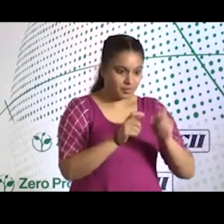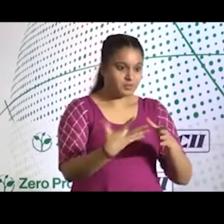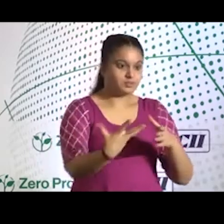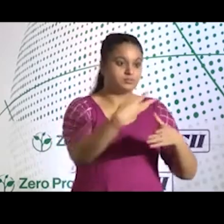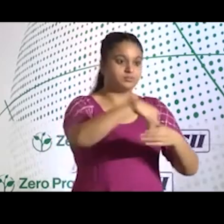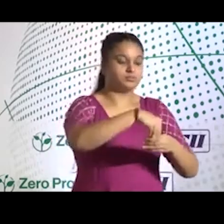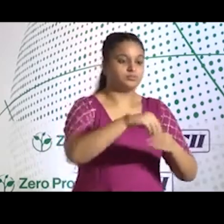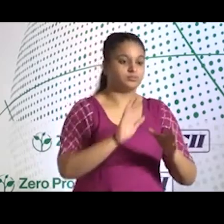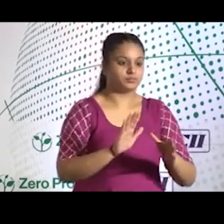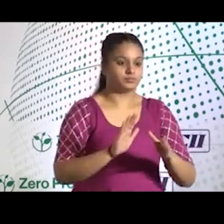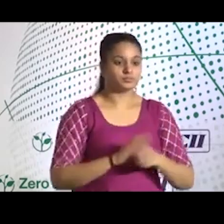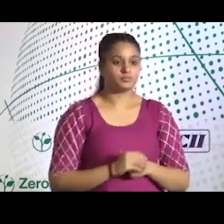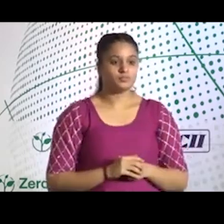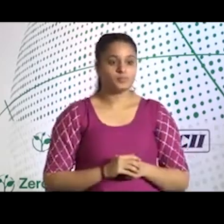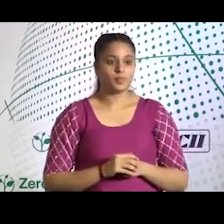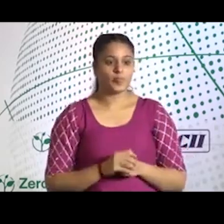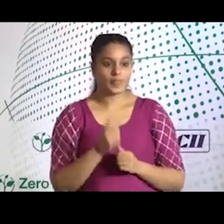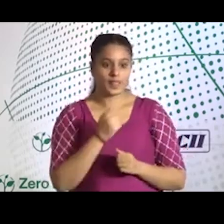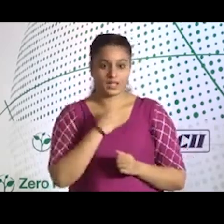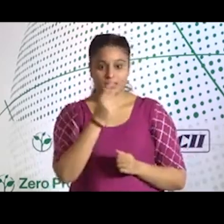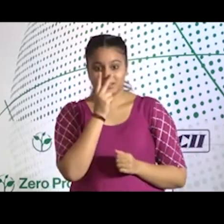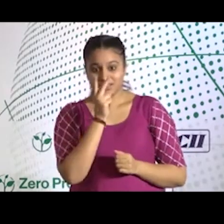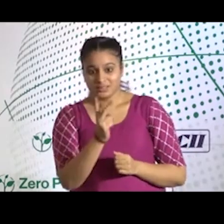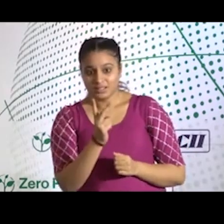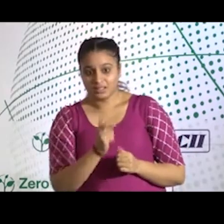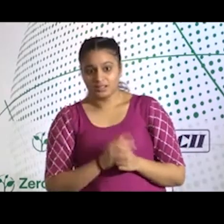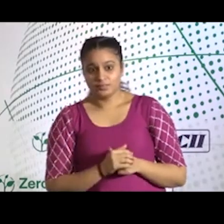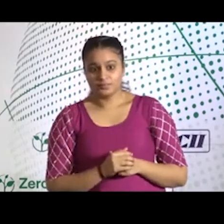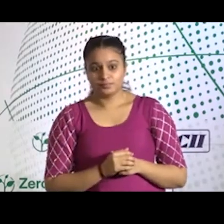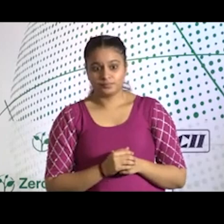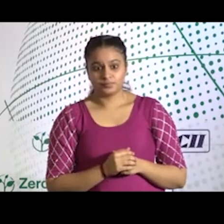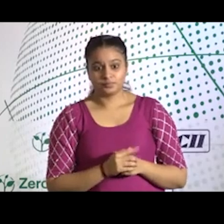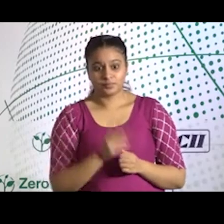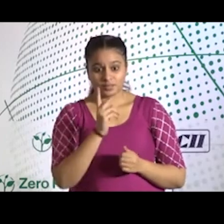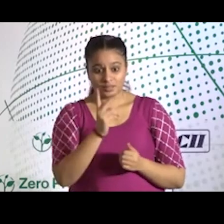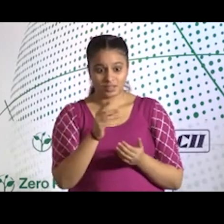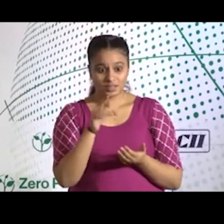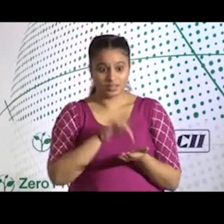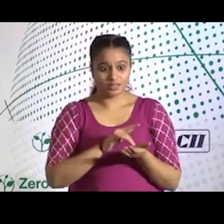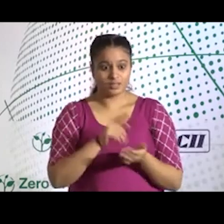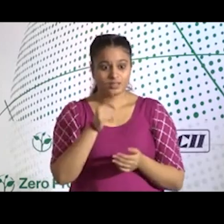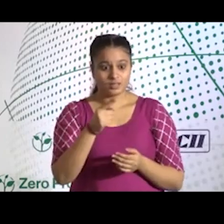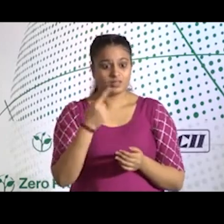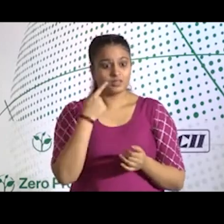And as I looked at that piece in isolation,